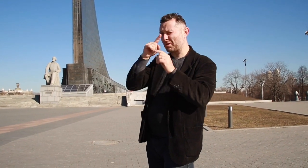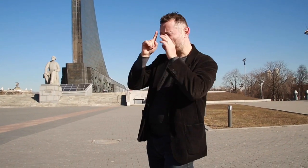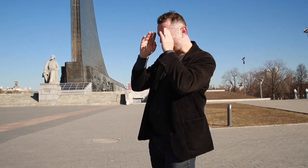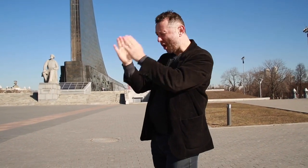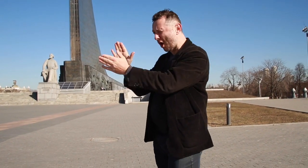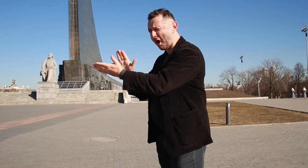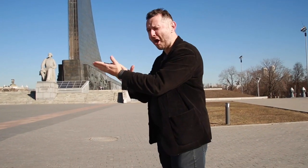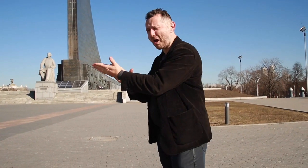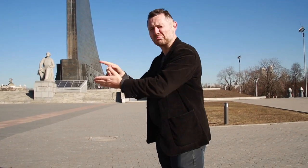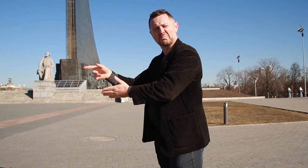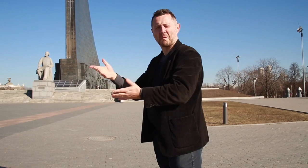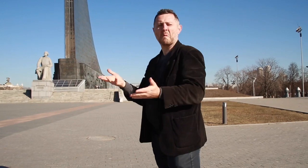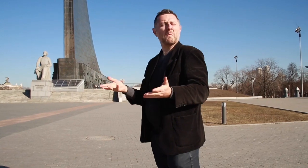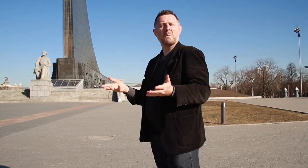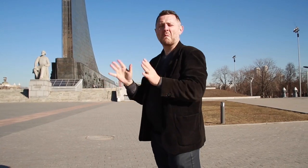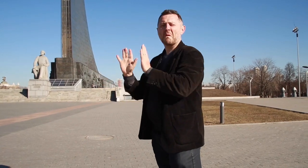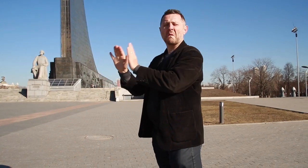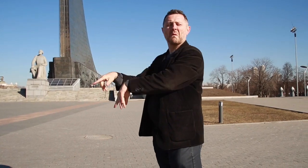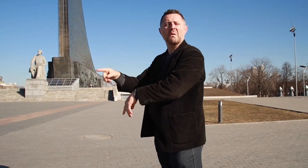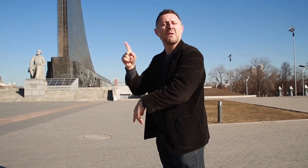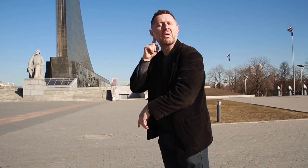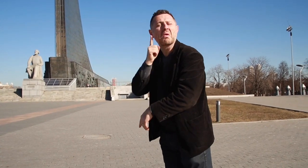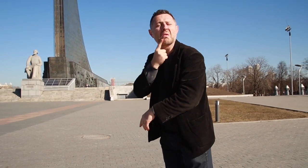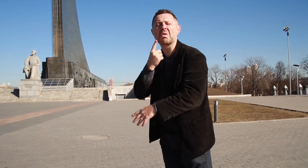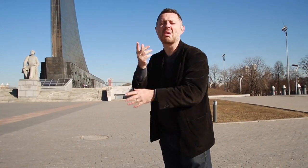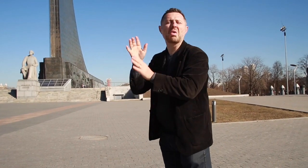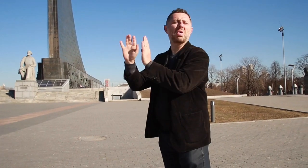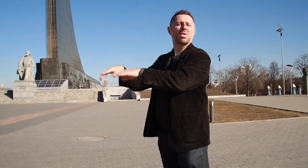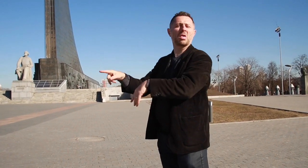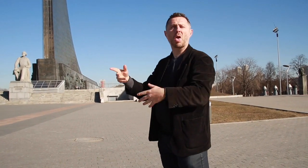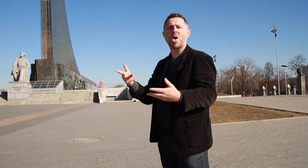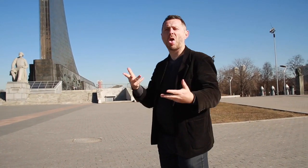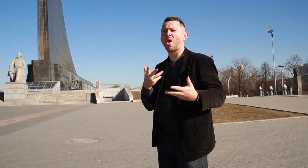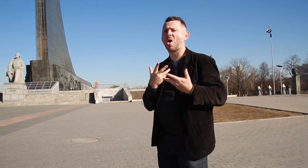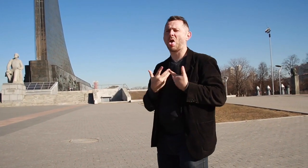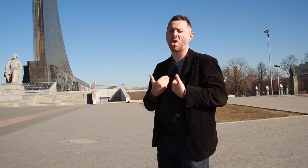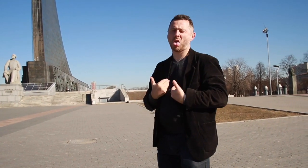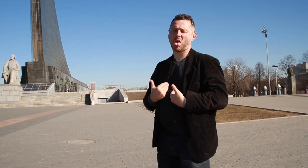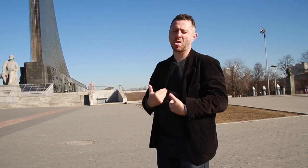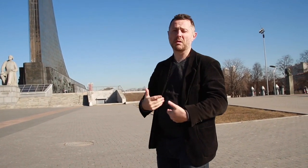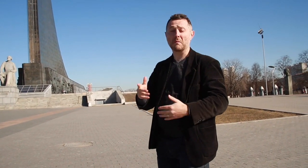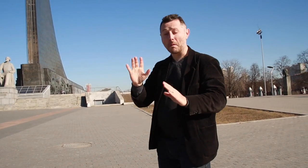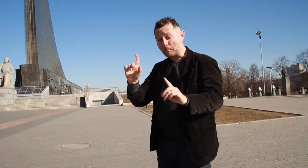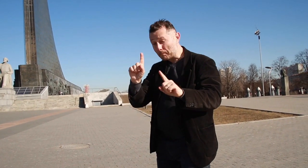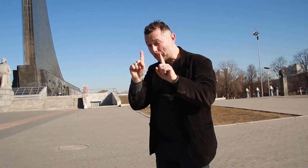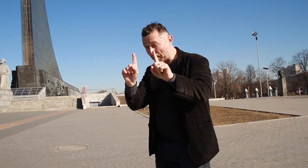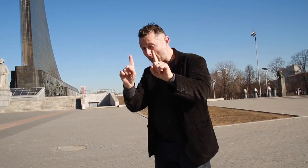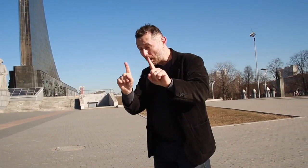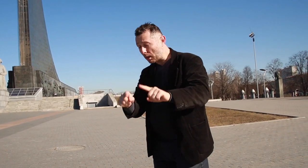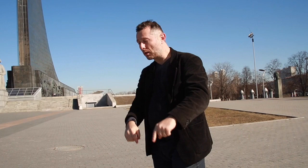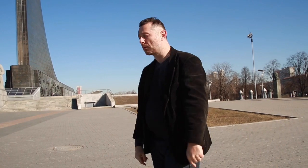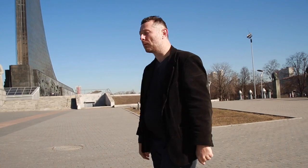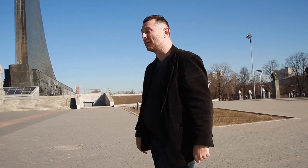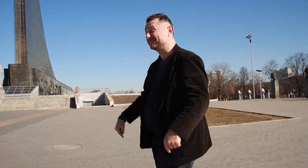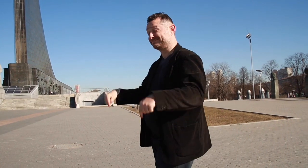his theories. The VOG—the All-Russian Society of the Deaf—promoted itself to Deaf and hard-of-hearing Soviets, and